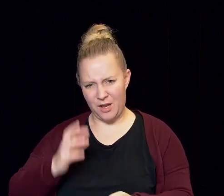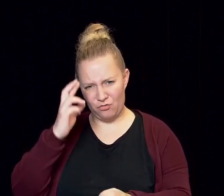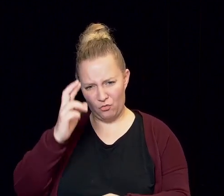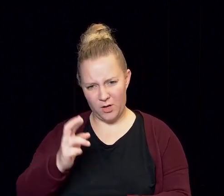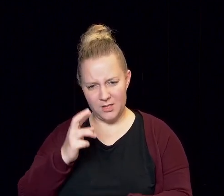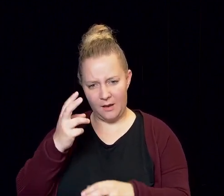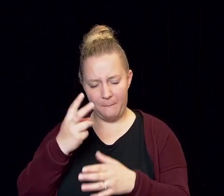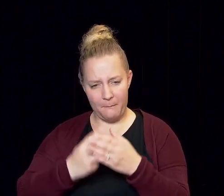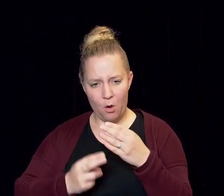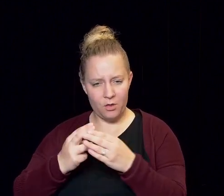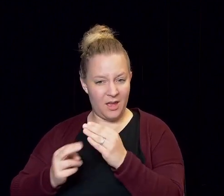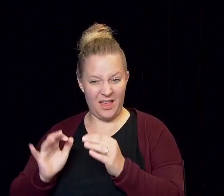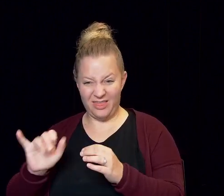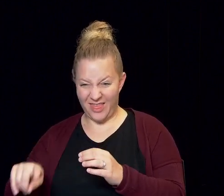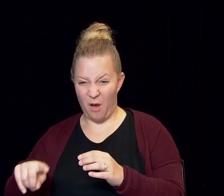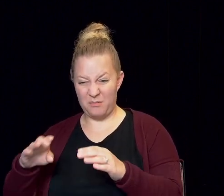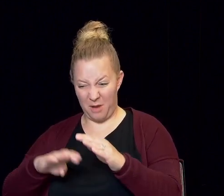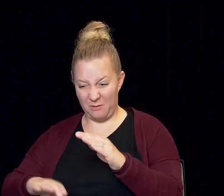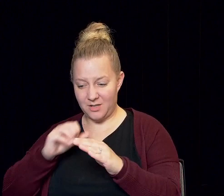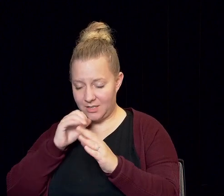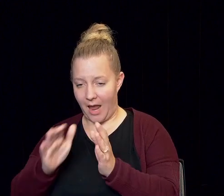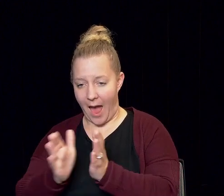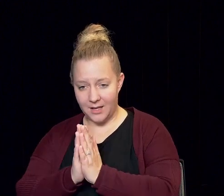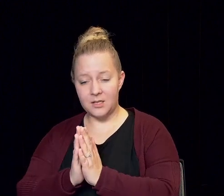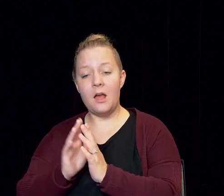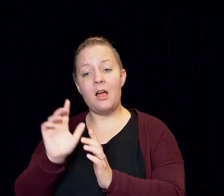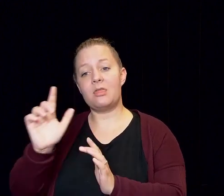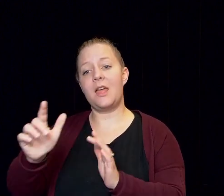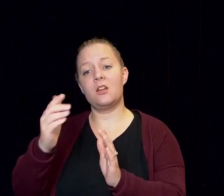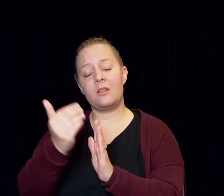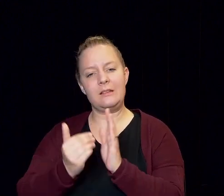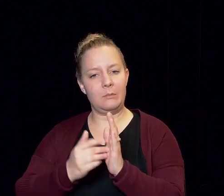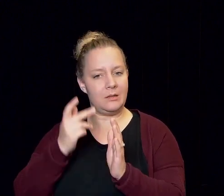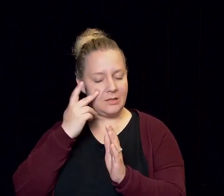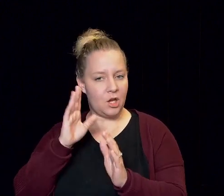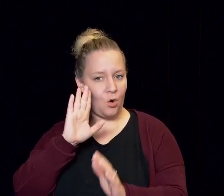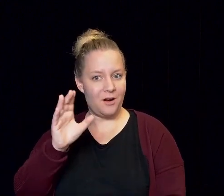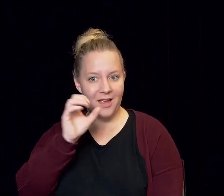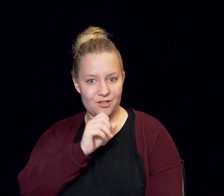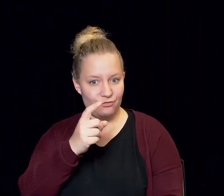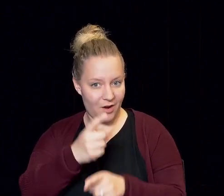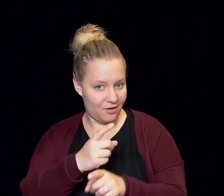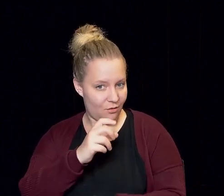doesn't ask for it. And then later in the lesson, you'll see if your hypothesis was correct or not.